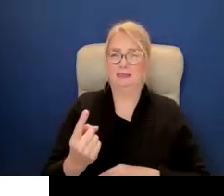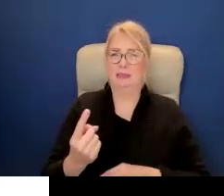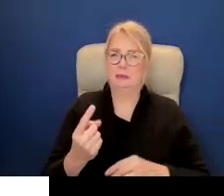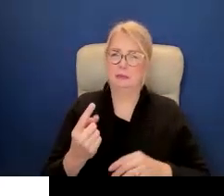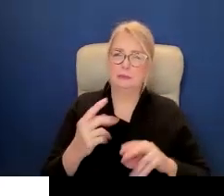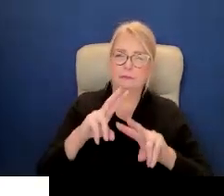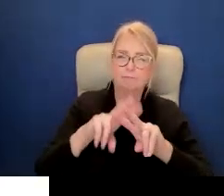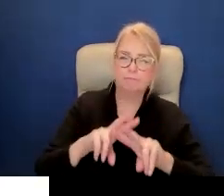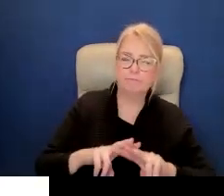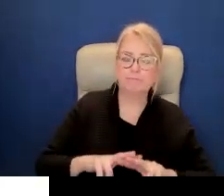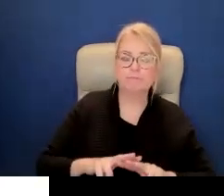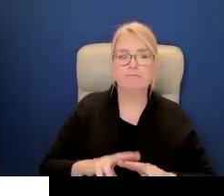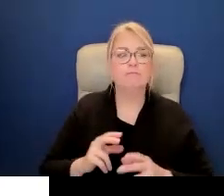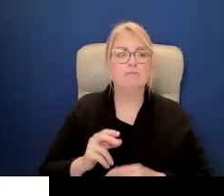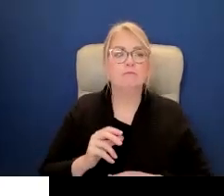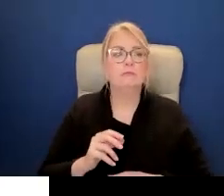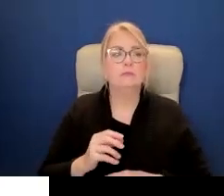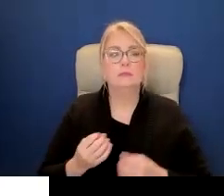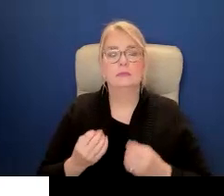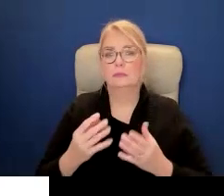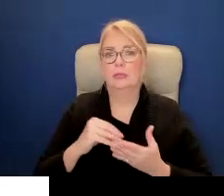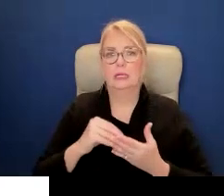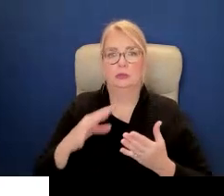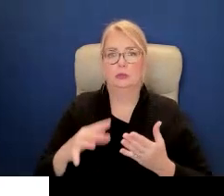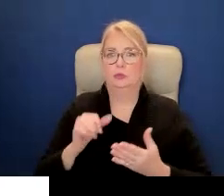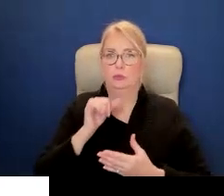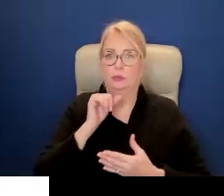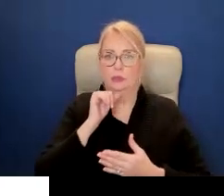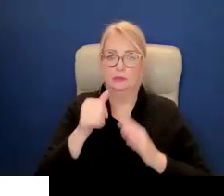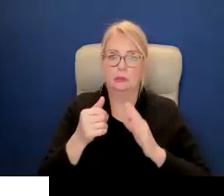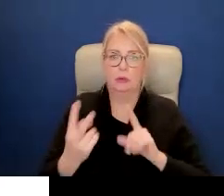Many students do not refer to themselves as DACA recipients. Please take note of that.